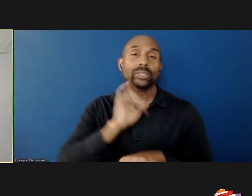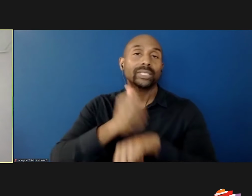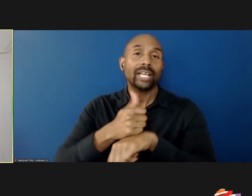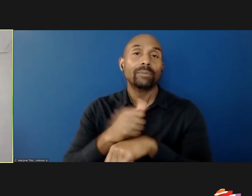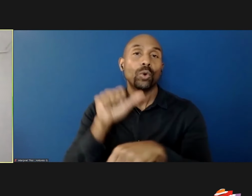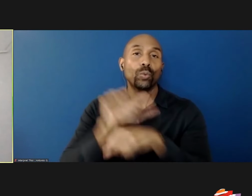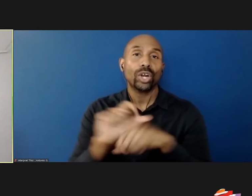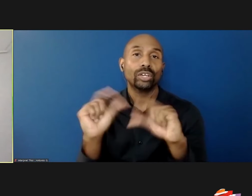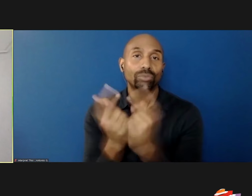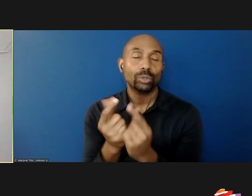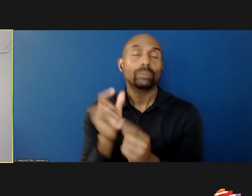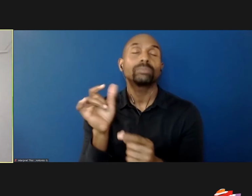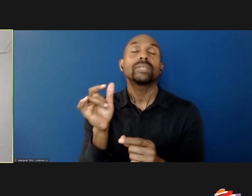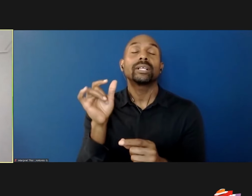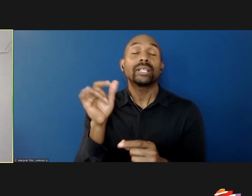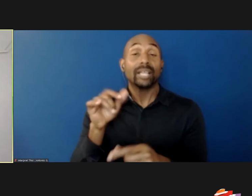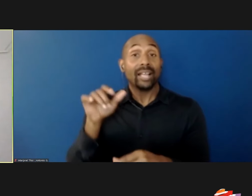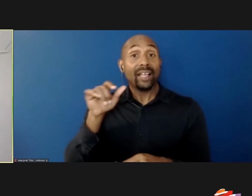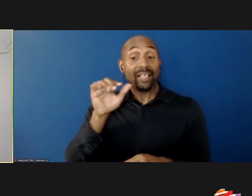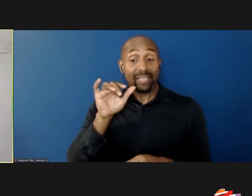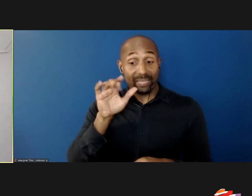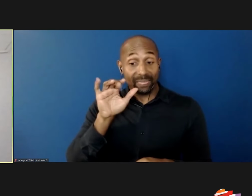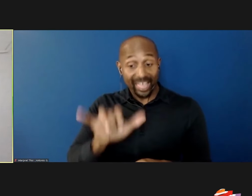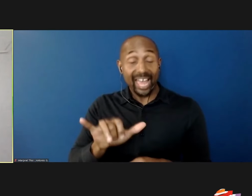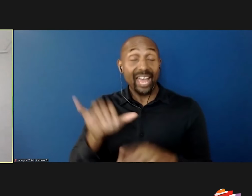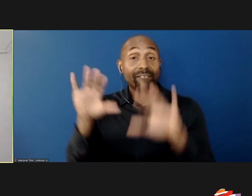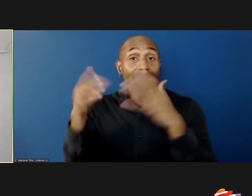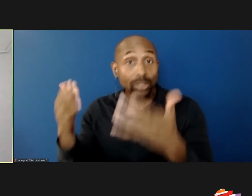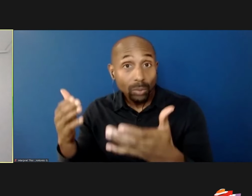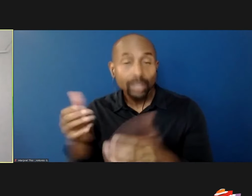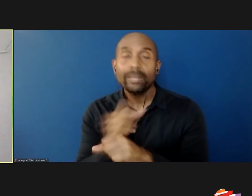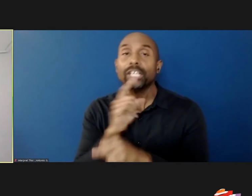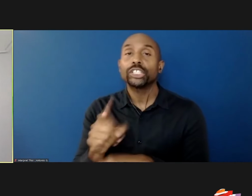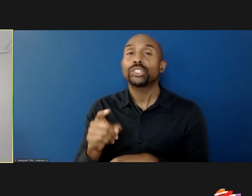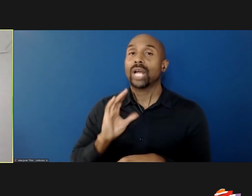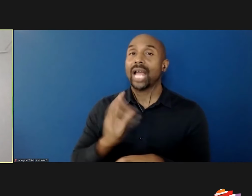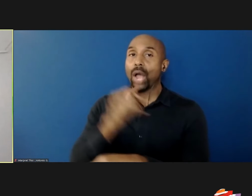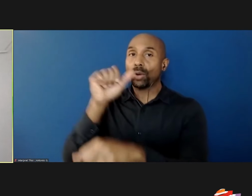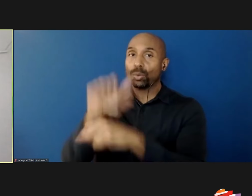that our work is led by and accountable to Black, Brown, Indigenous and other disabled